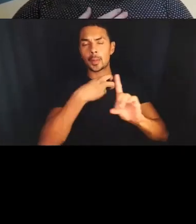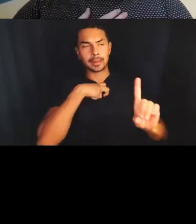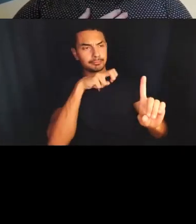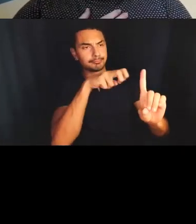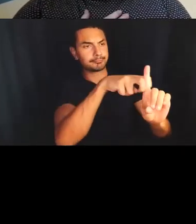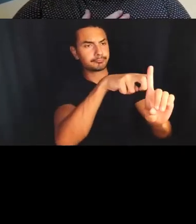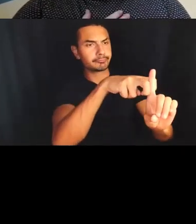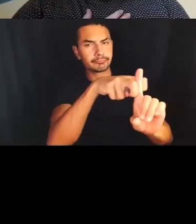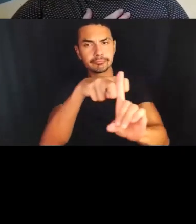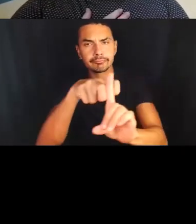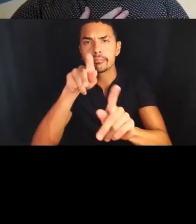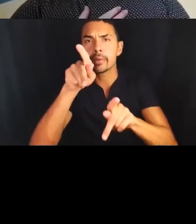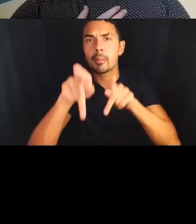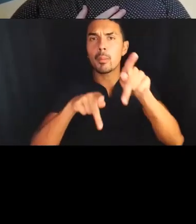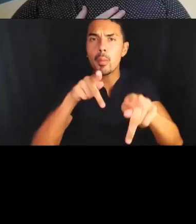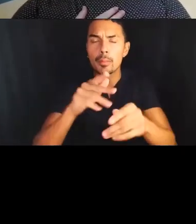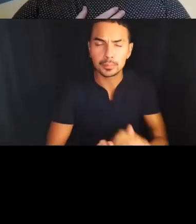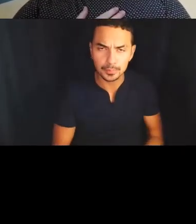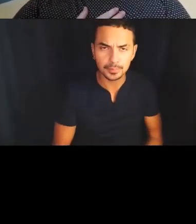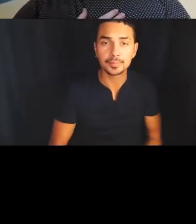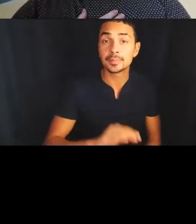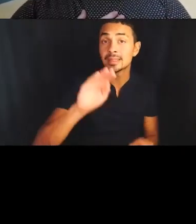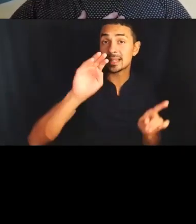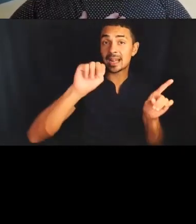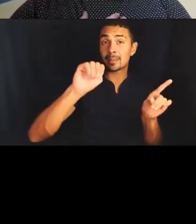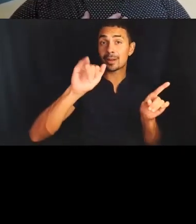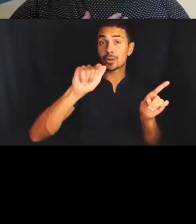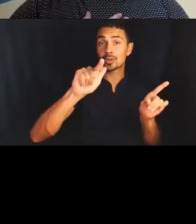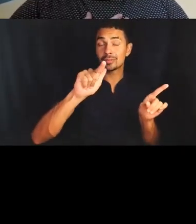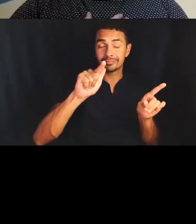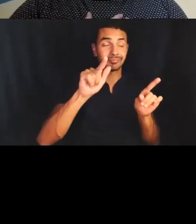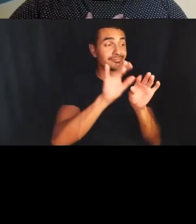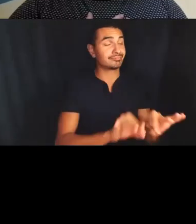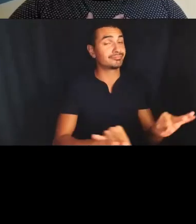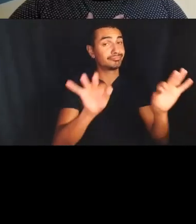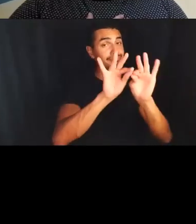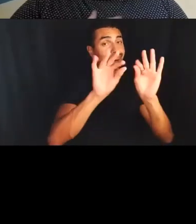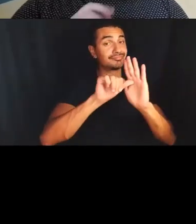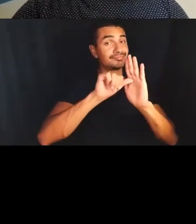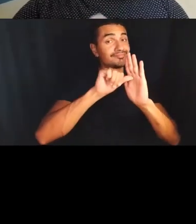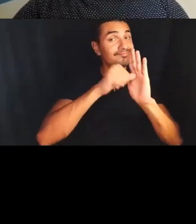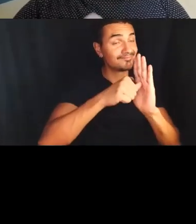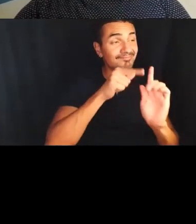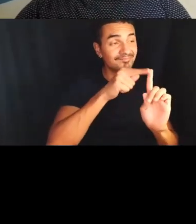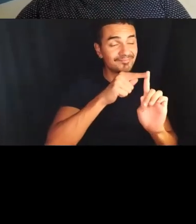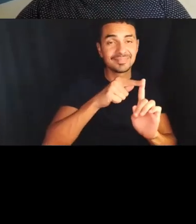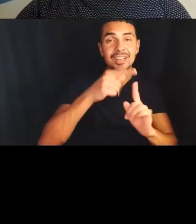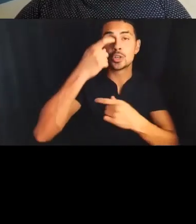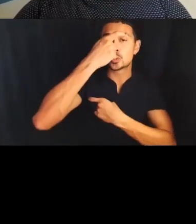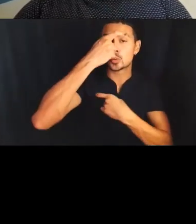As michael mentioned, you know, FORGE really values being trauma informed, culturally responsive and empowerment based.